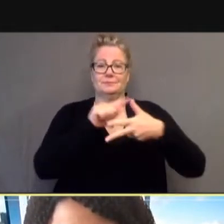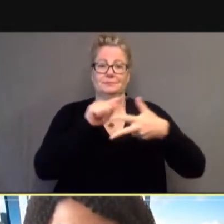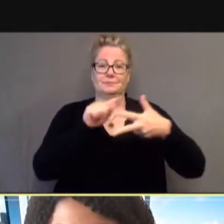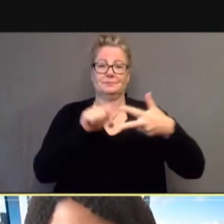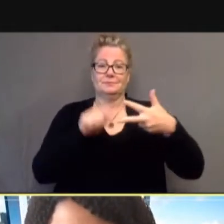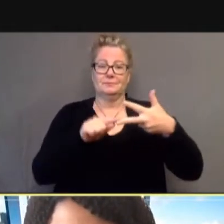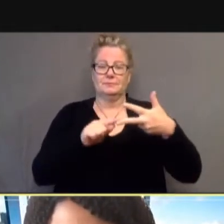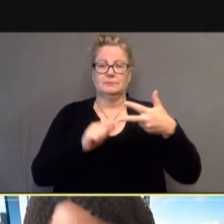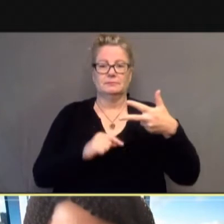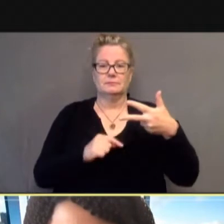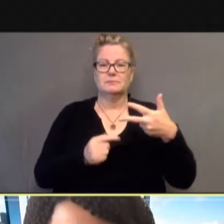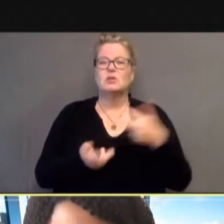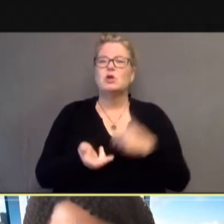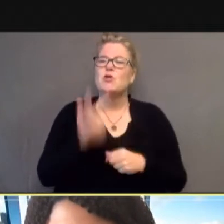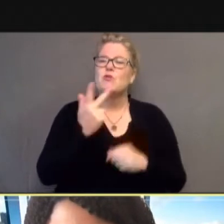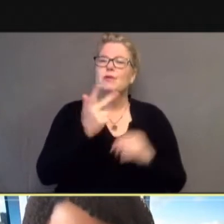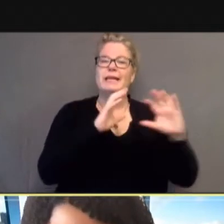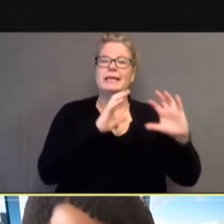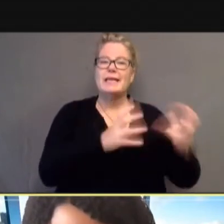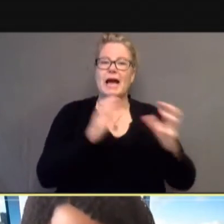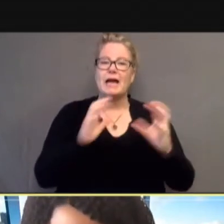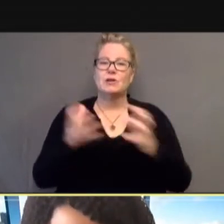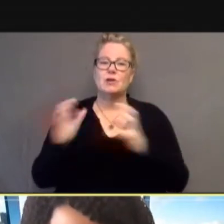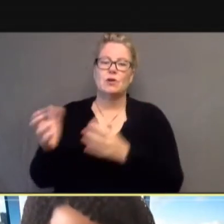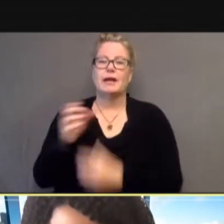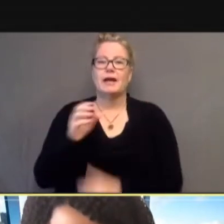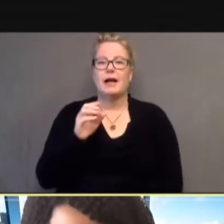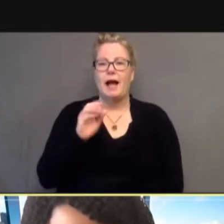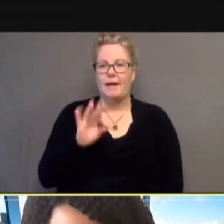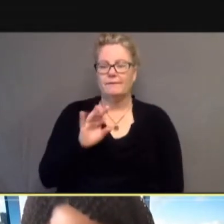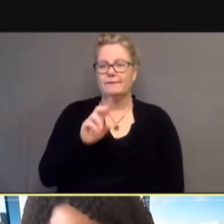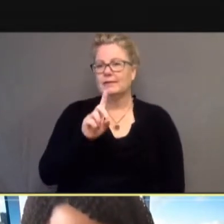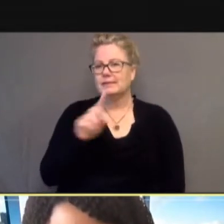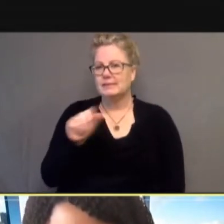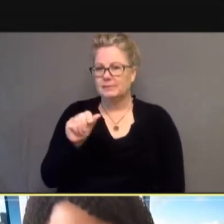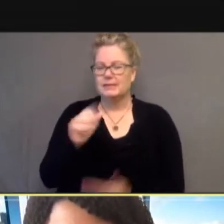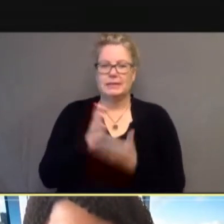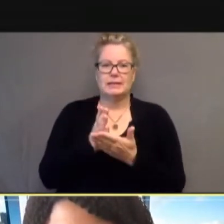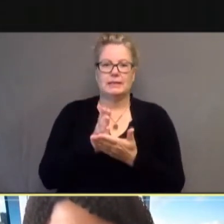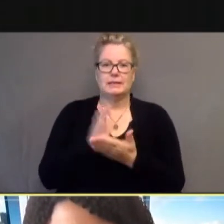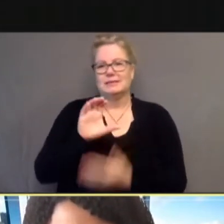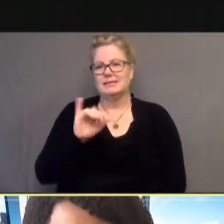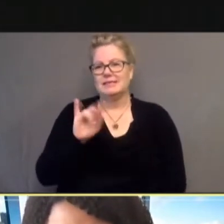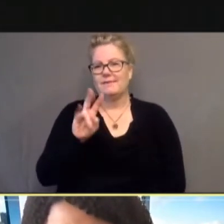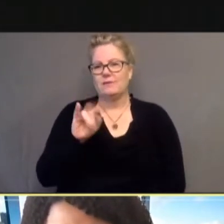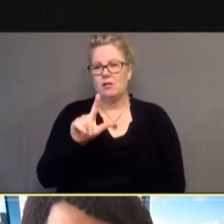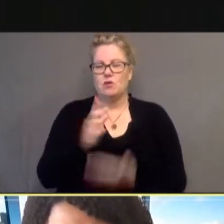three categories of disability civil rights laws. At the top we have the Americans with